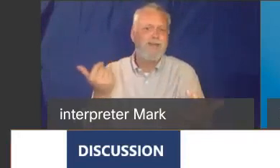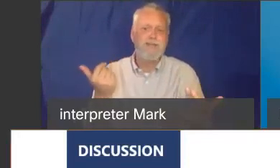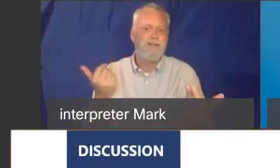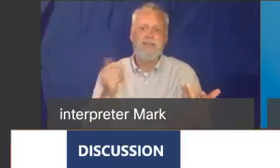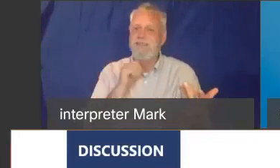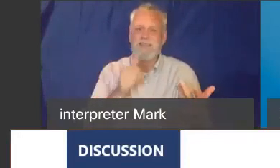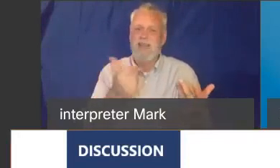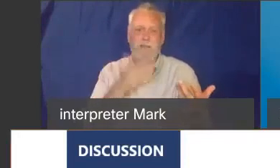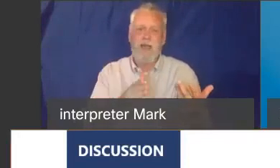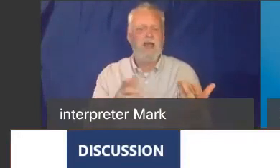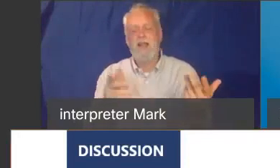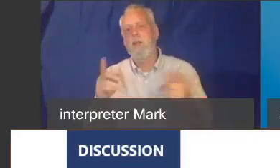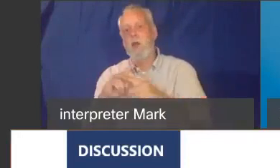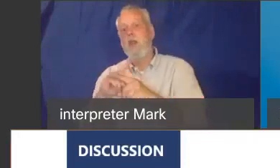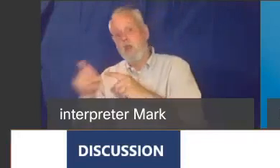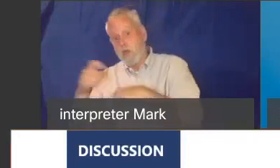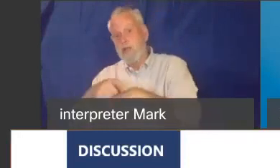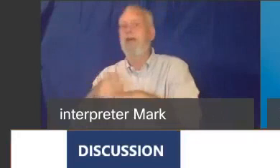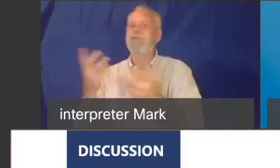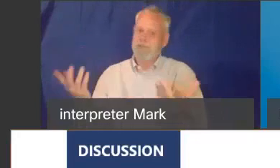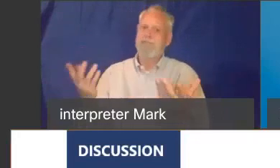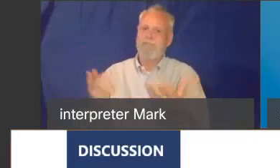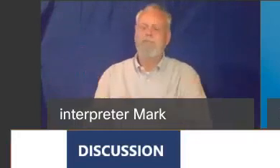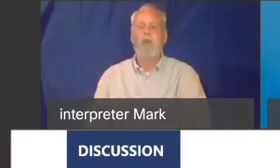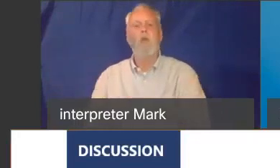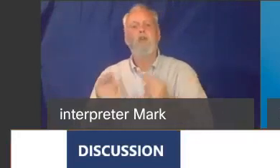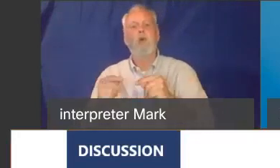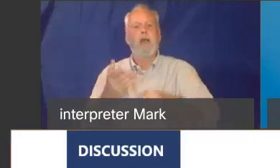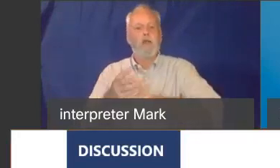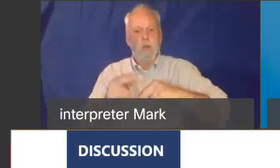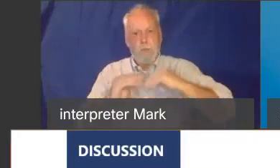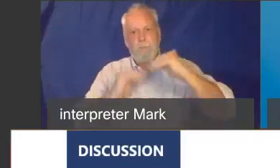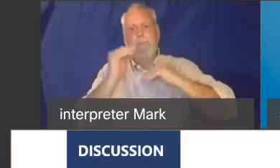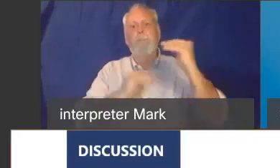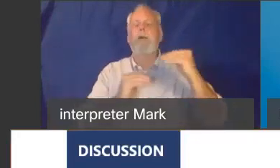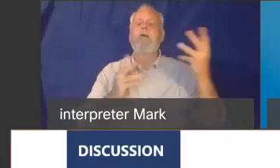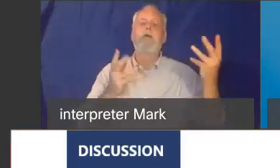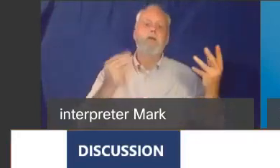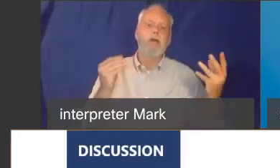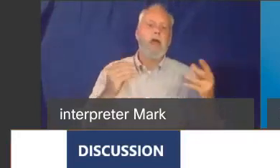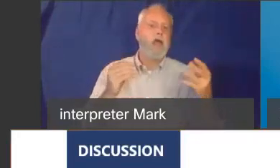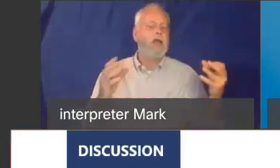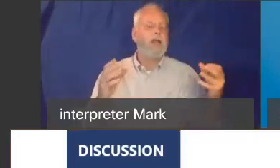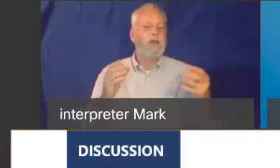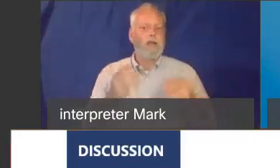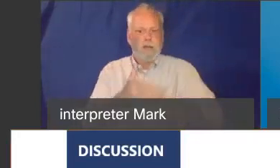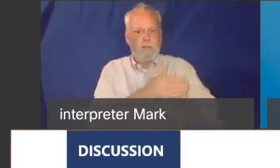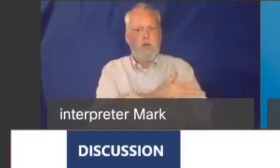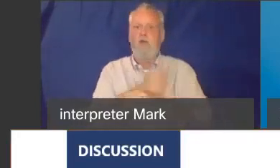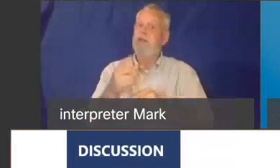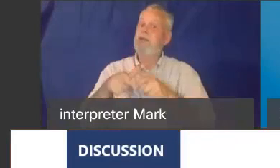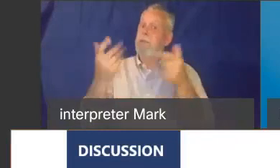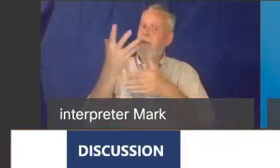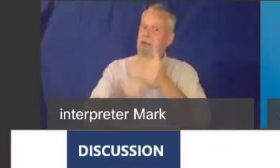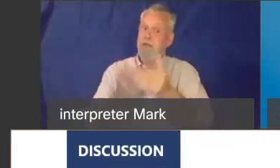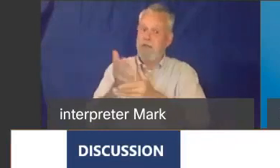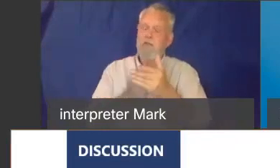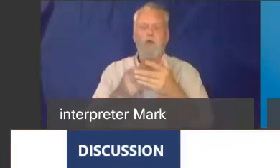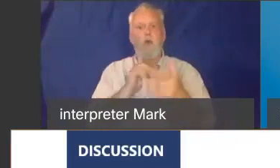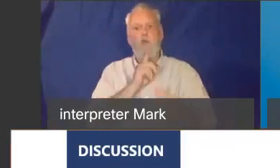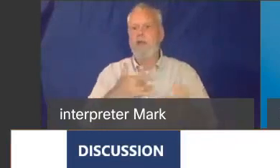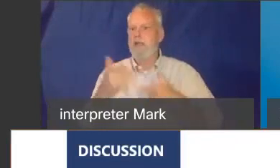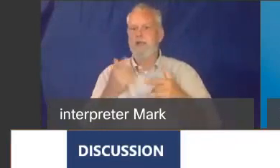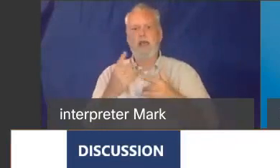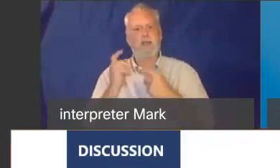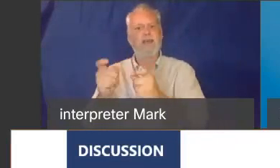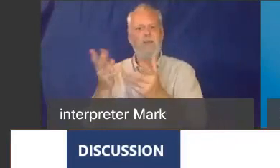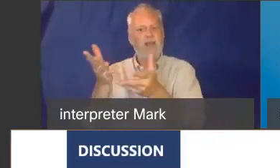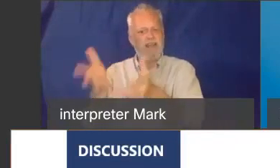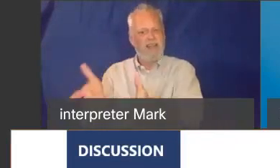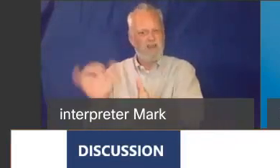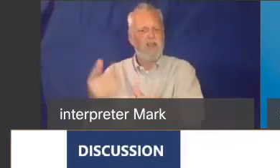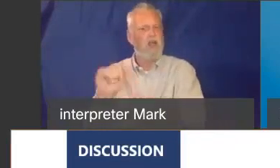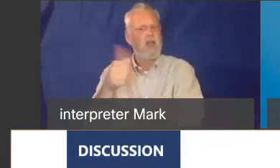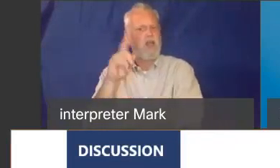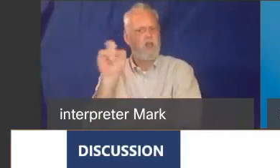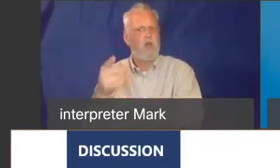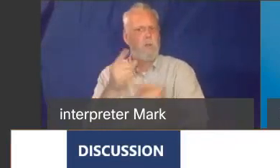We continue to try to build and improve the bike network and make it more interconnected. This is a big missing piece and so we're really excited to deliver this 1. so I'll leave it at that. And I think there was another question about independence as well.